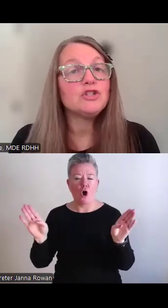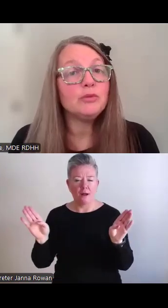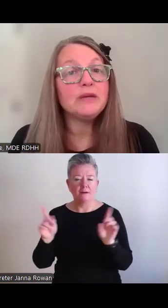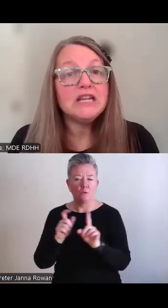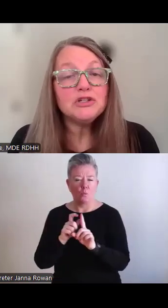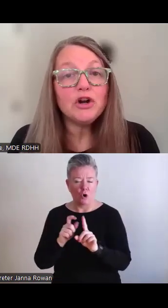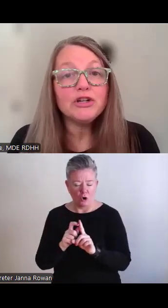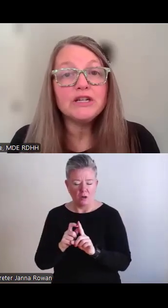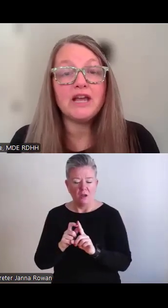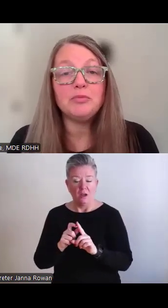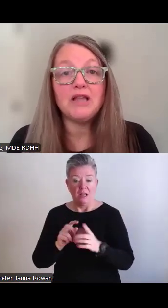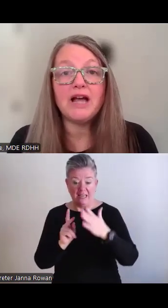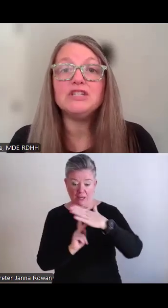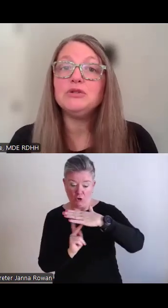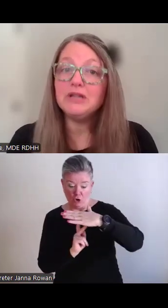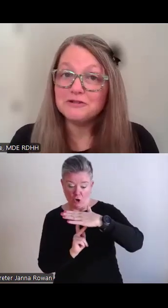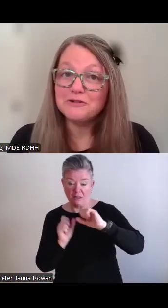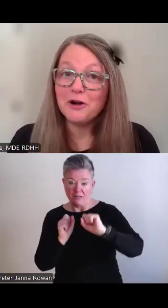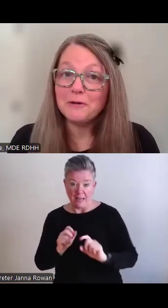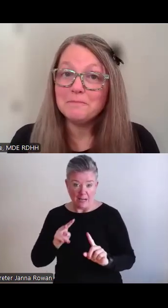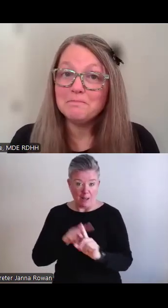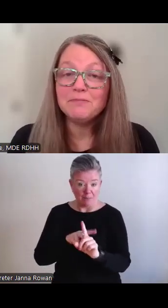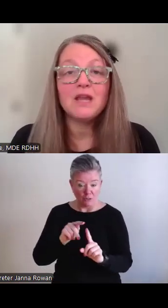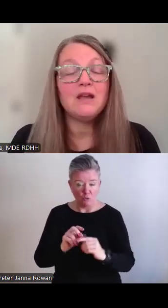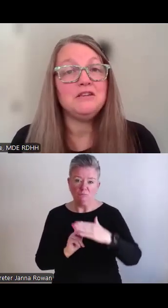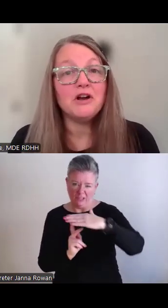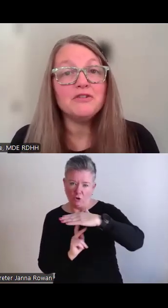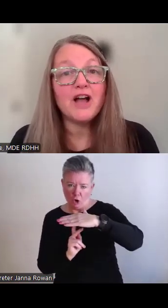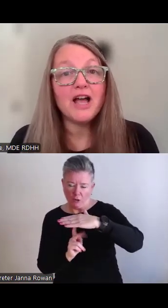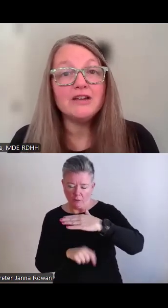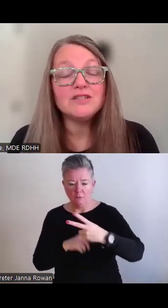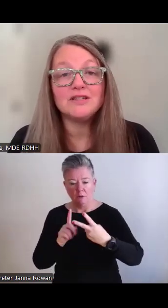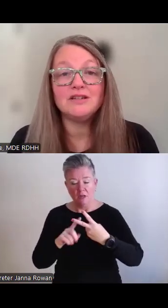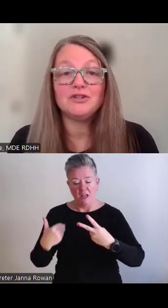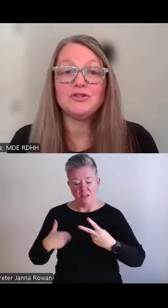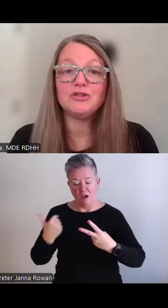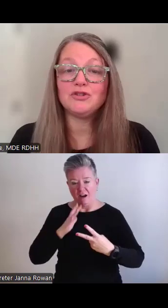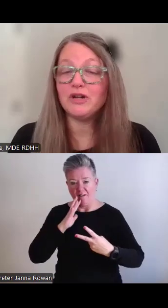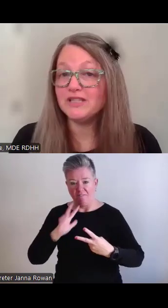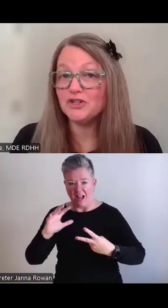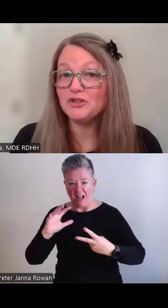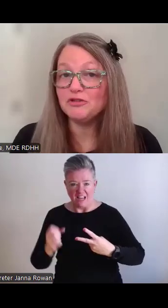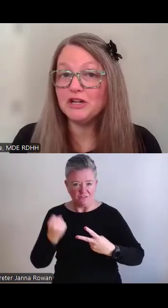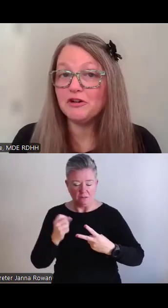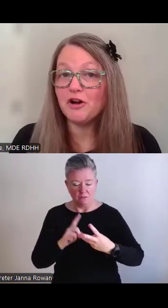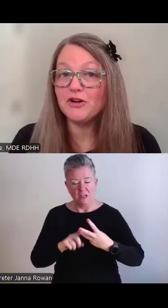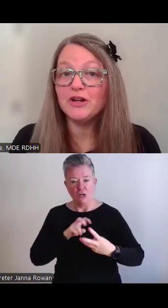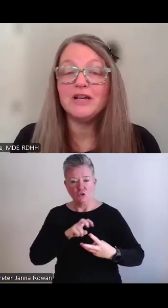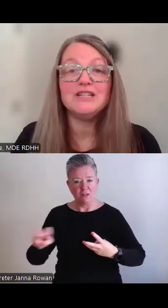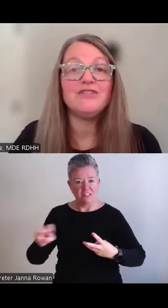The term kindergarten can apply to kindergarten, young fives, transitional kindergarten,